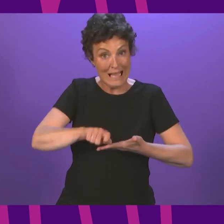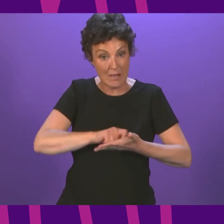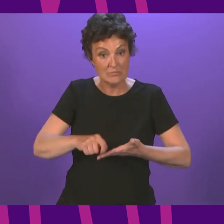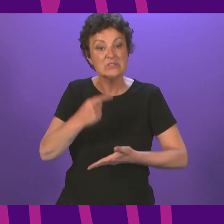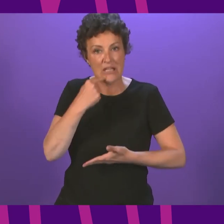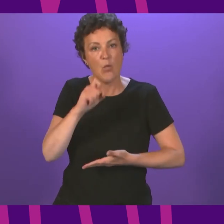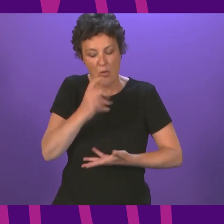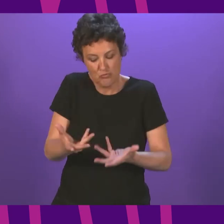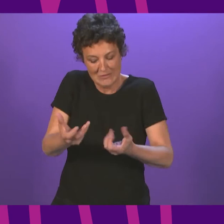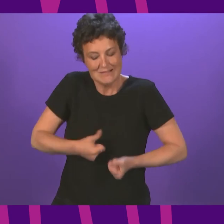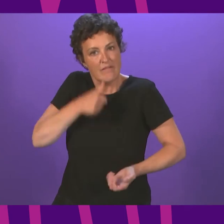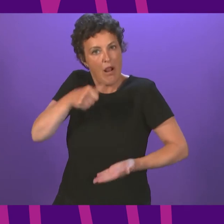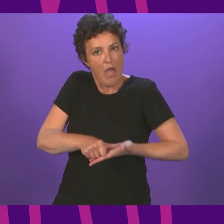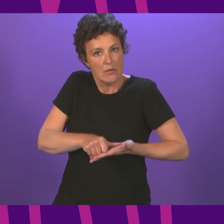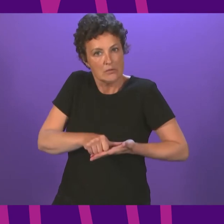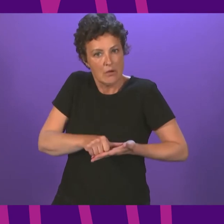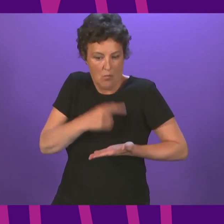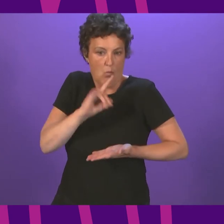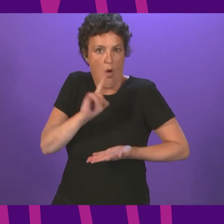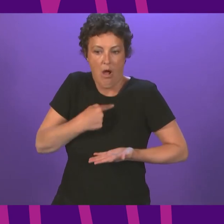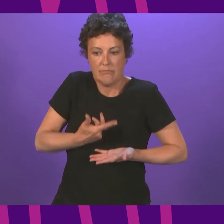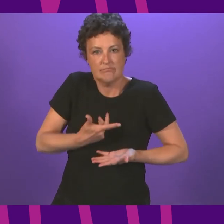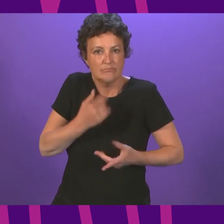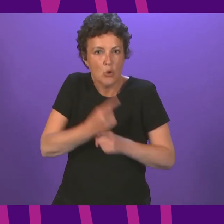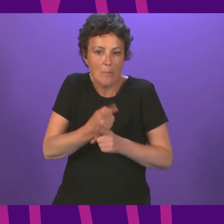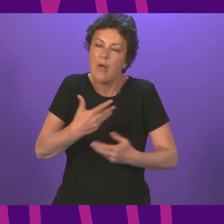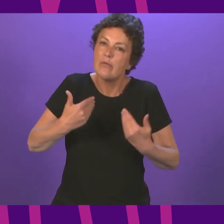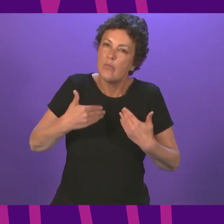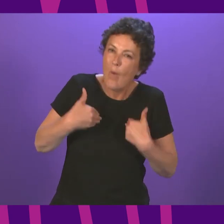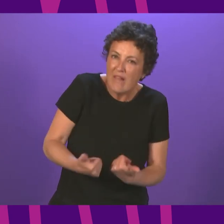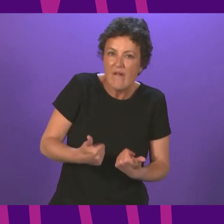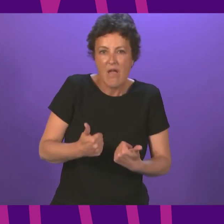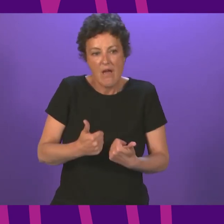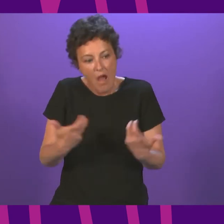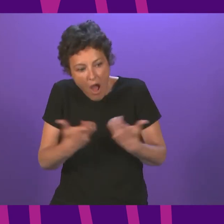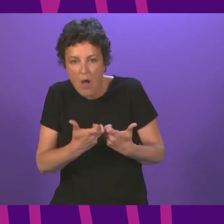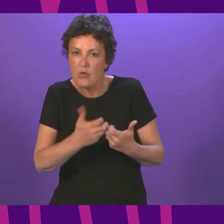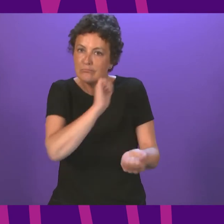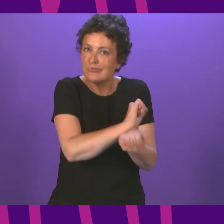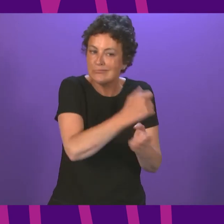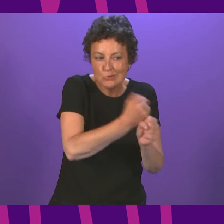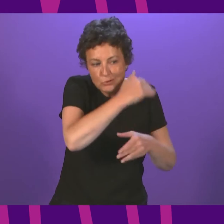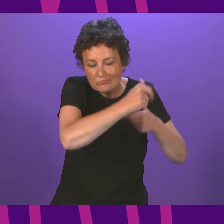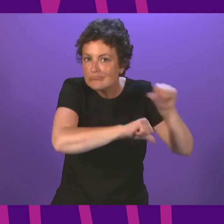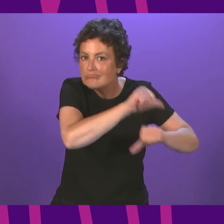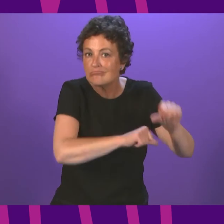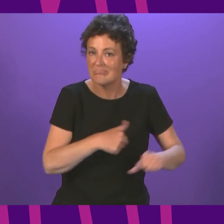cabinet secretary said that a letter on prisoners’ welfare will be sent to me, which I welcome. I move amendment 5A.